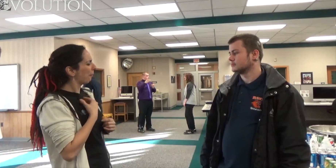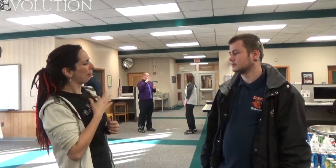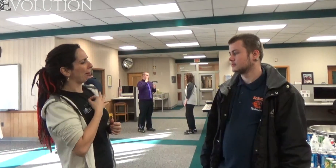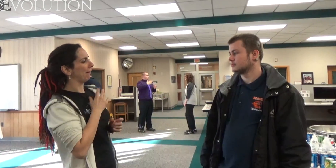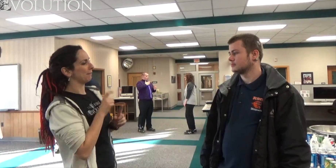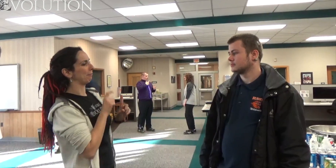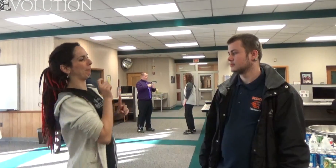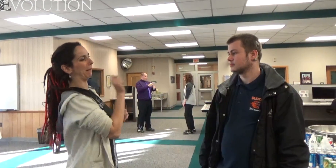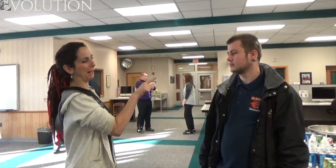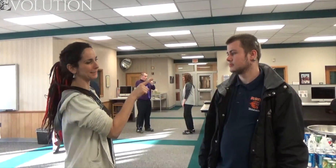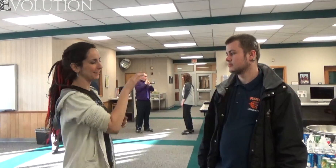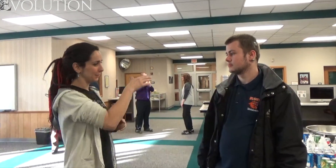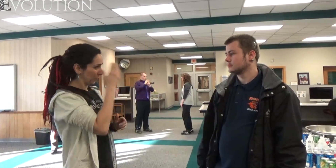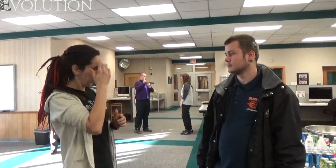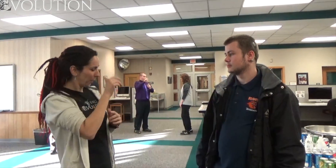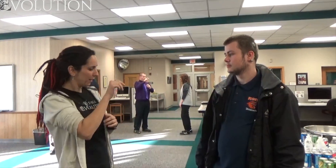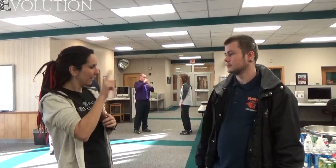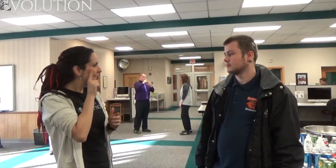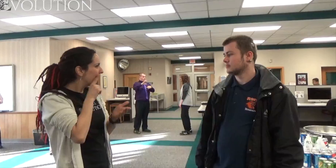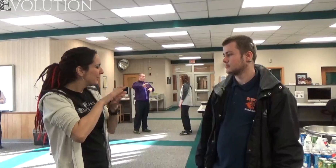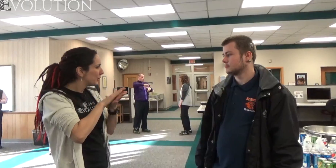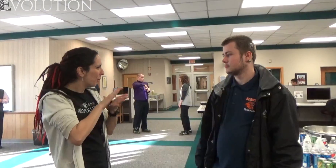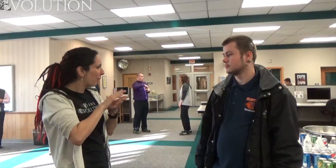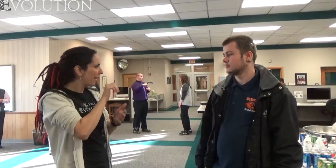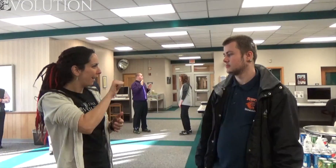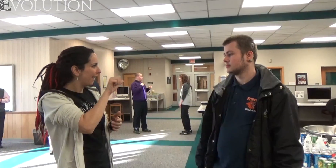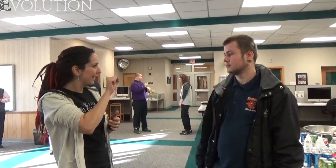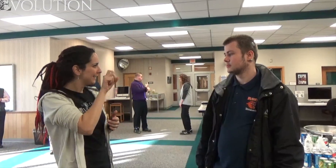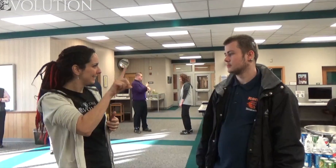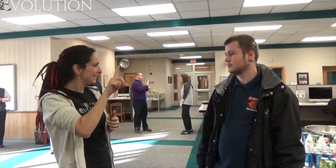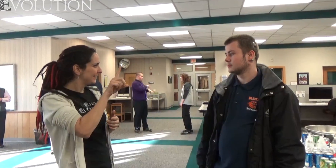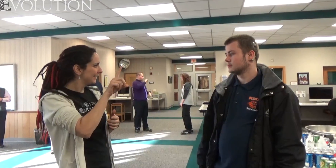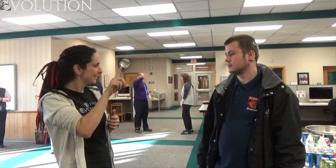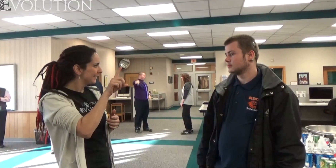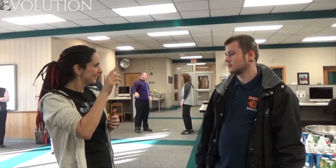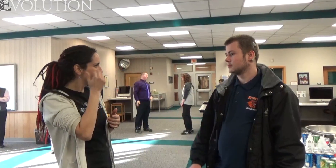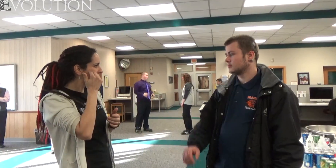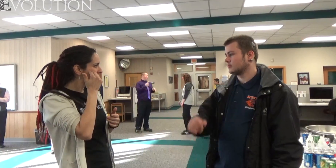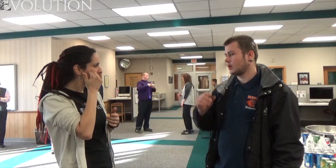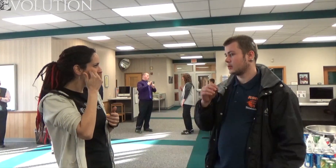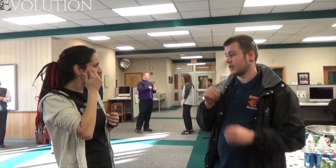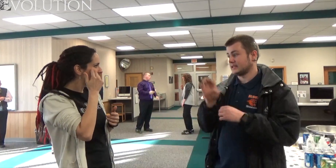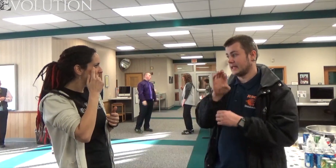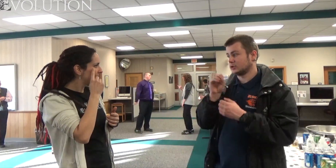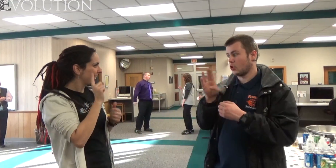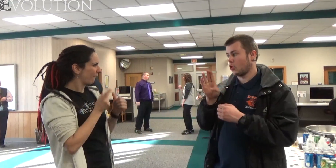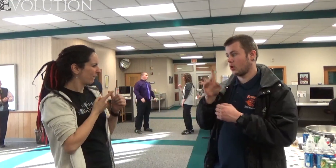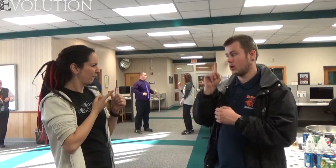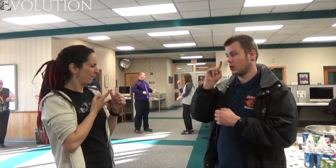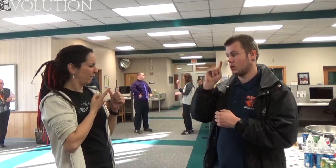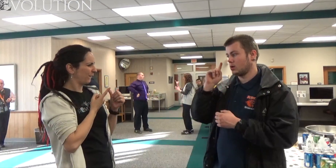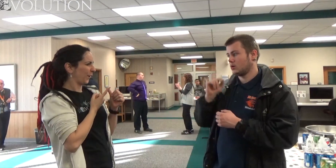So I'm curious. I want to ask you. Do you know the Deaf school called ASD? In the east or..?